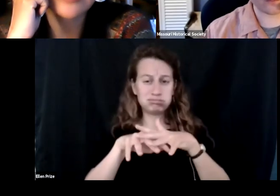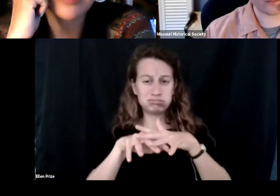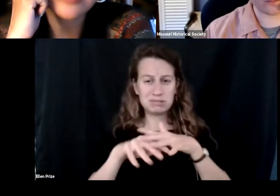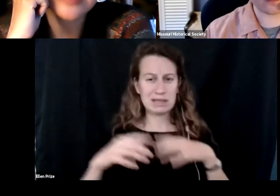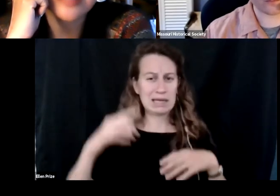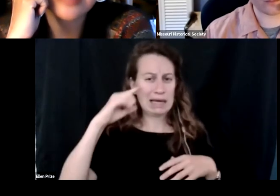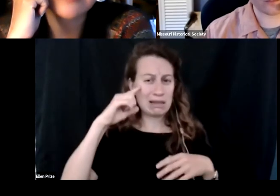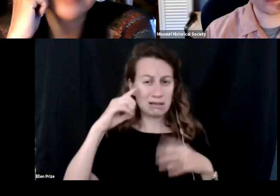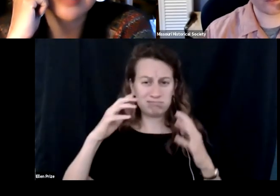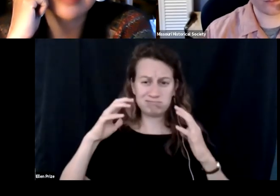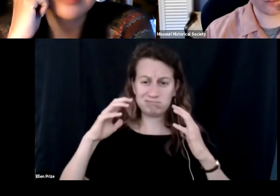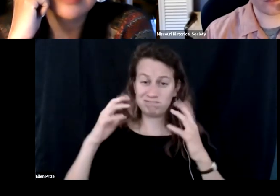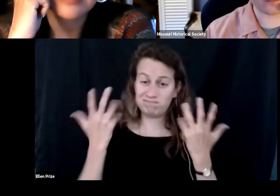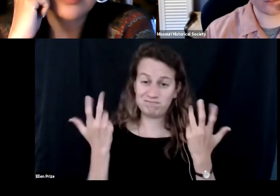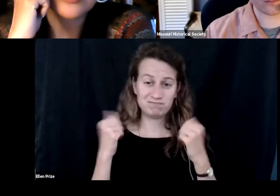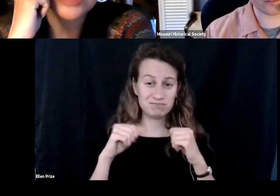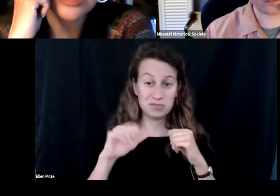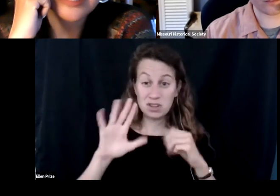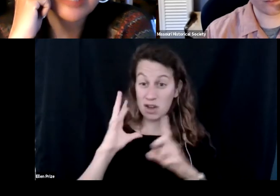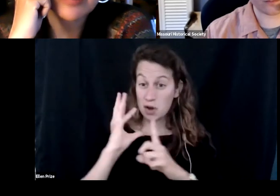America with her, but he got sick at the last minute, and he